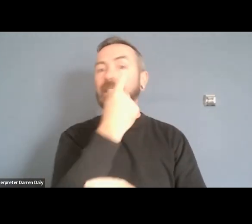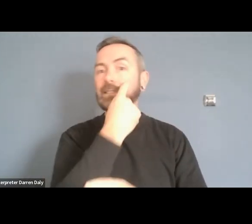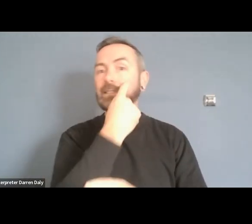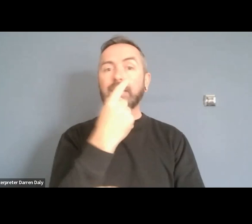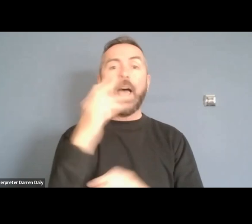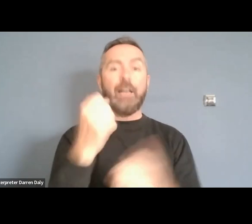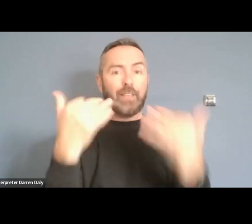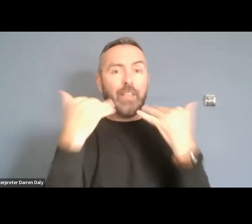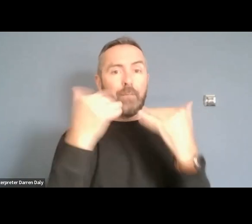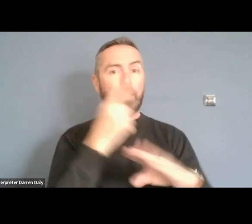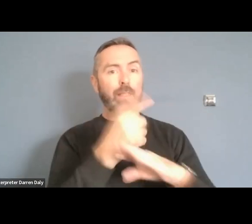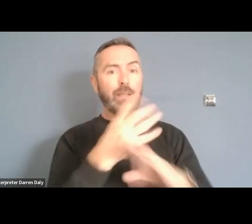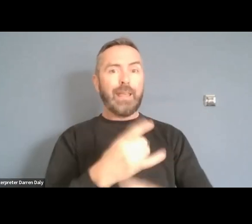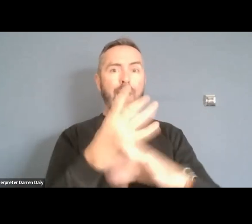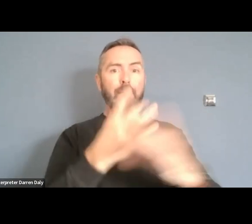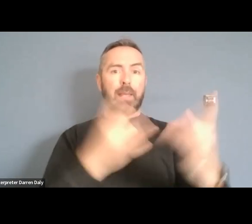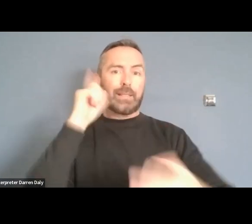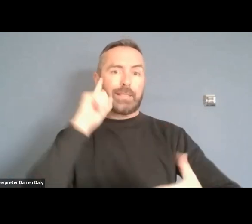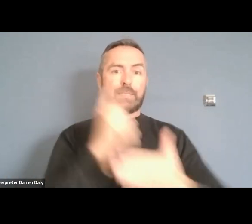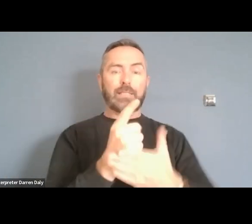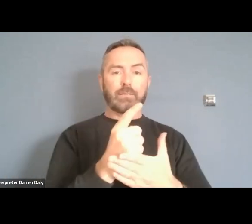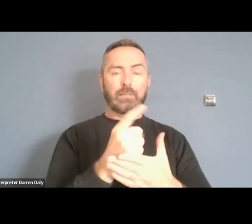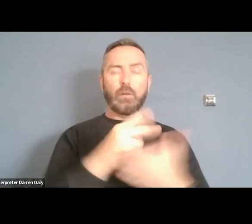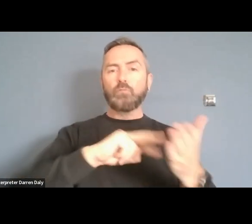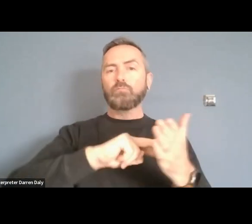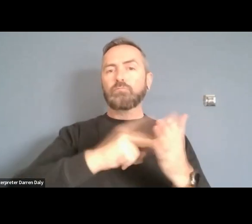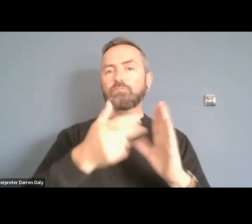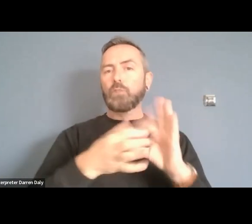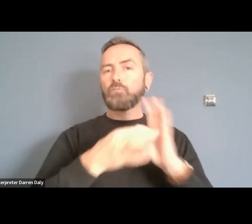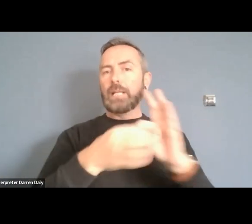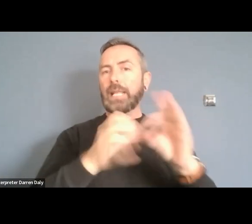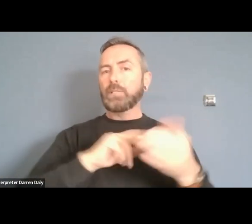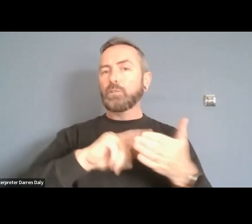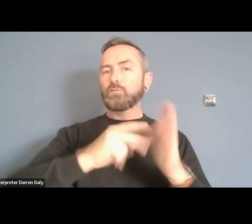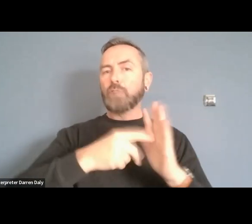make, and in relation to strategies and policies that relate to the lives of people